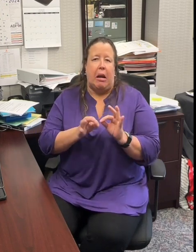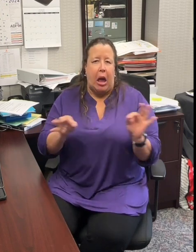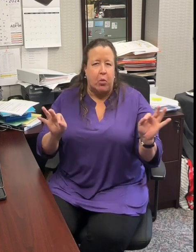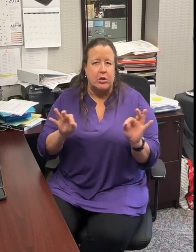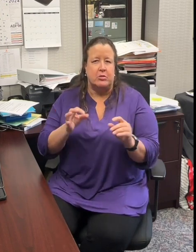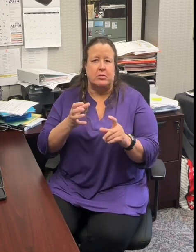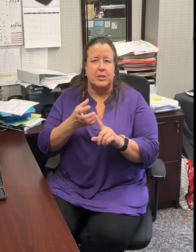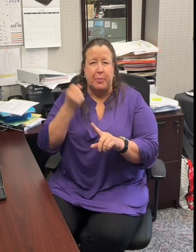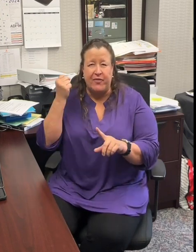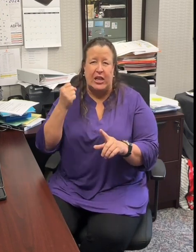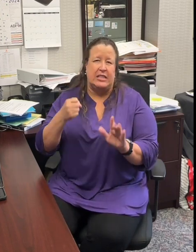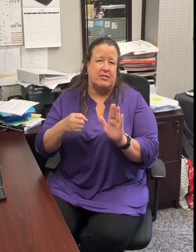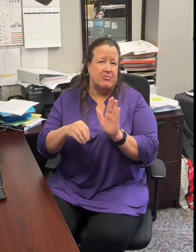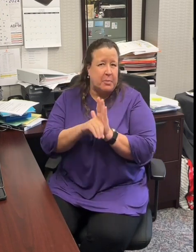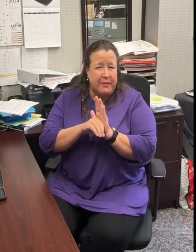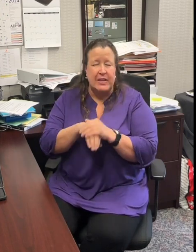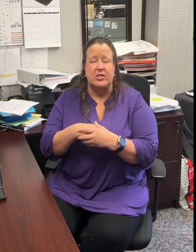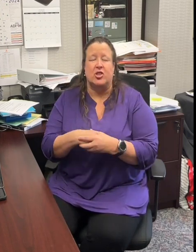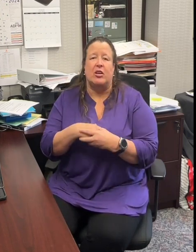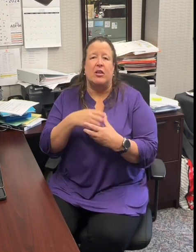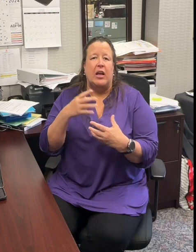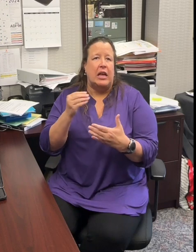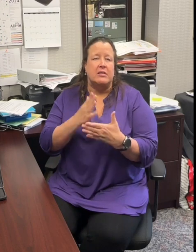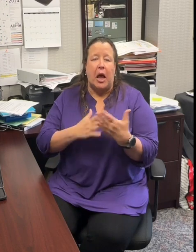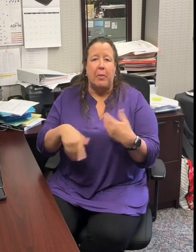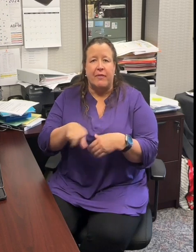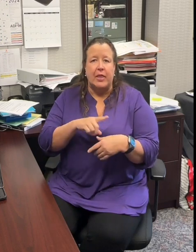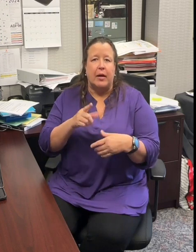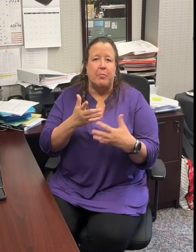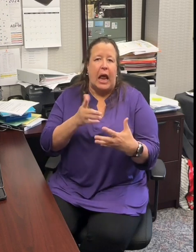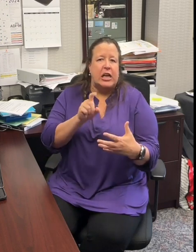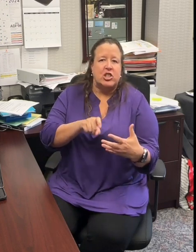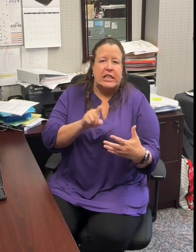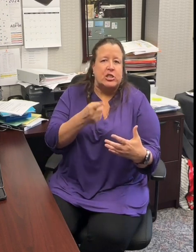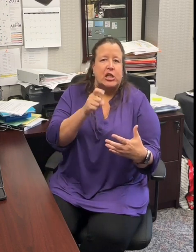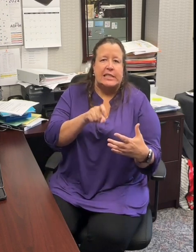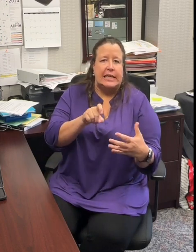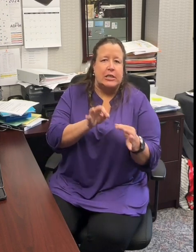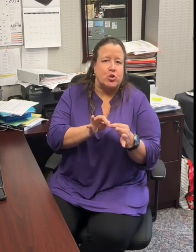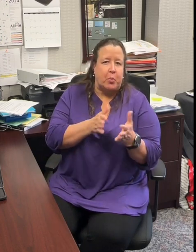of communication of language, deprivation, and proficiencies.